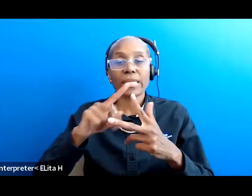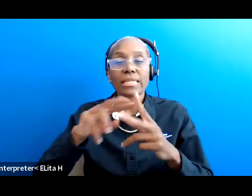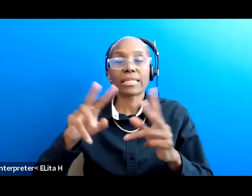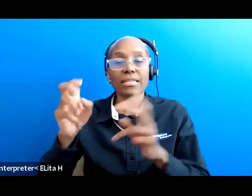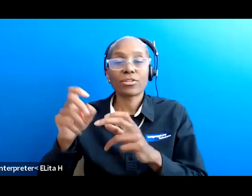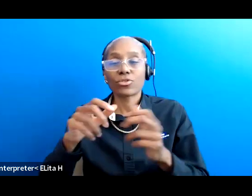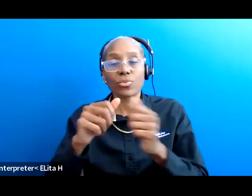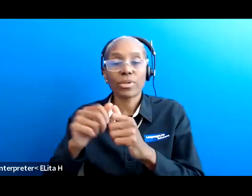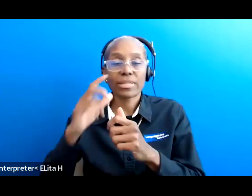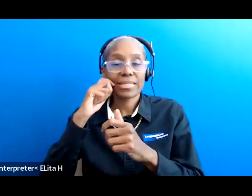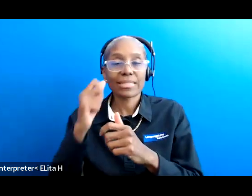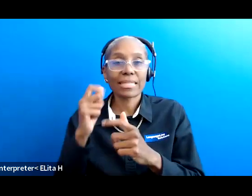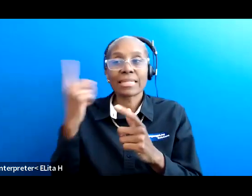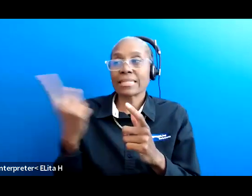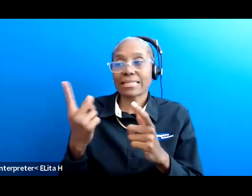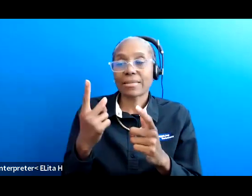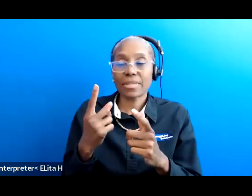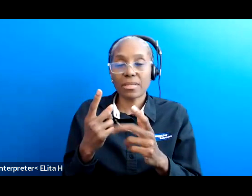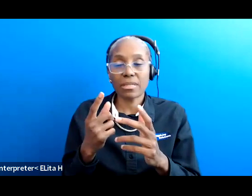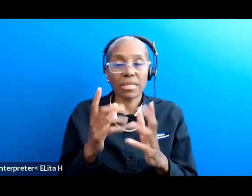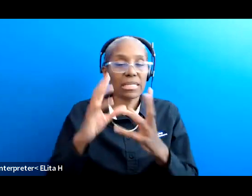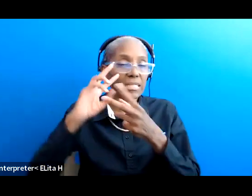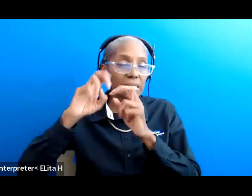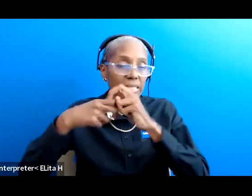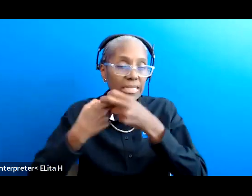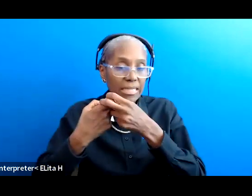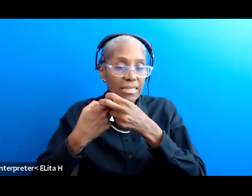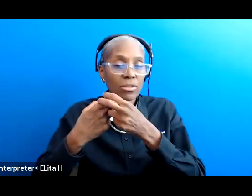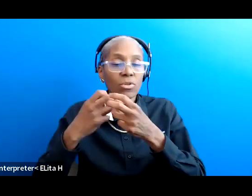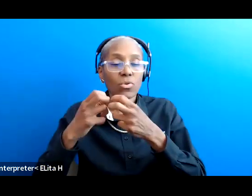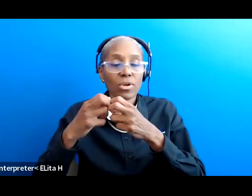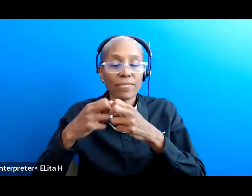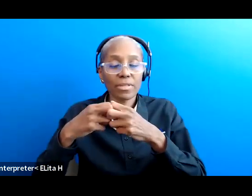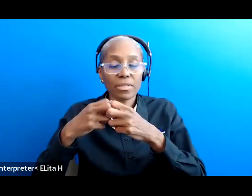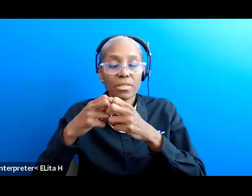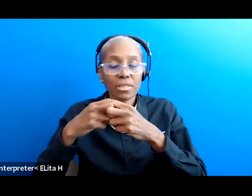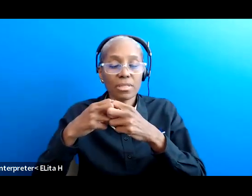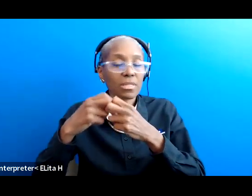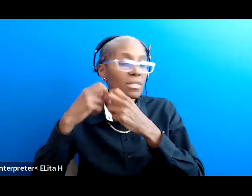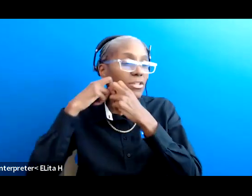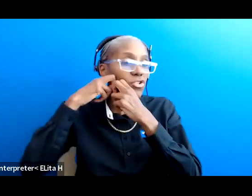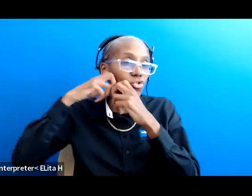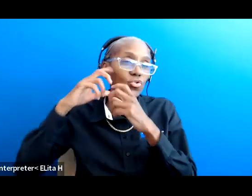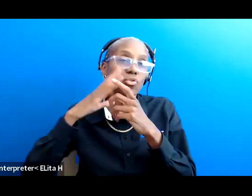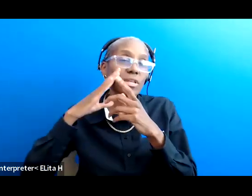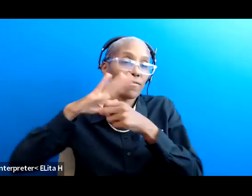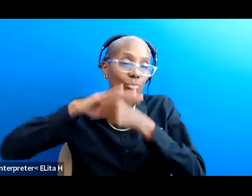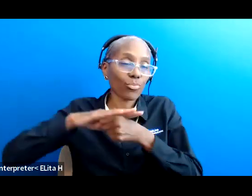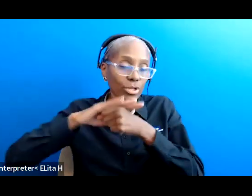So something is kinked or rubbing up against your skin. You're maybe developing a pressure injury. You have a pressure injury.